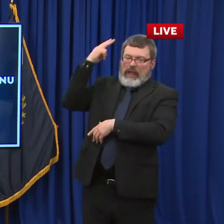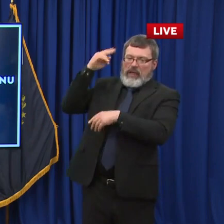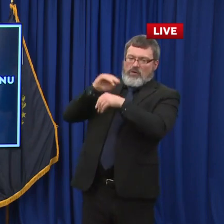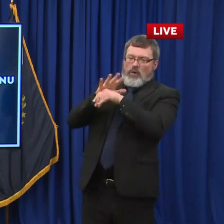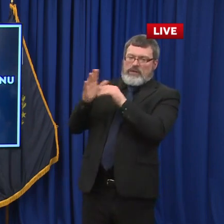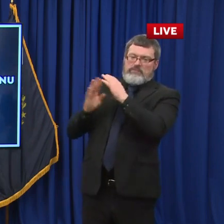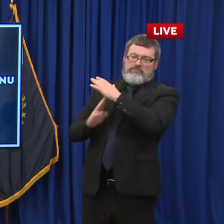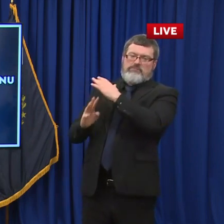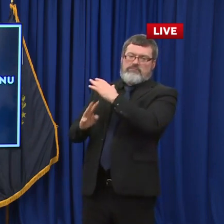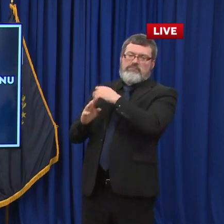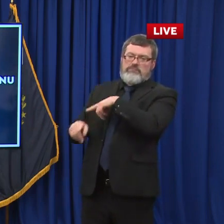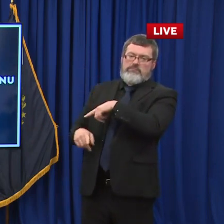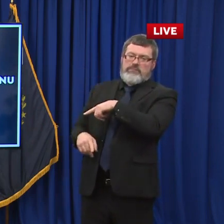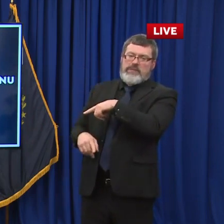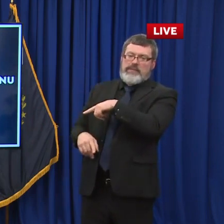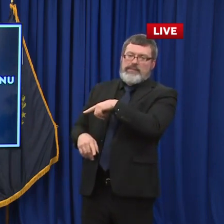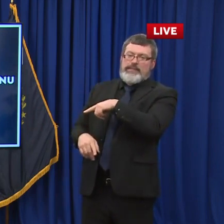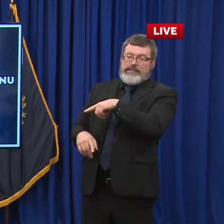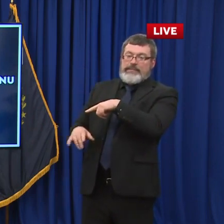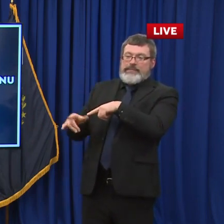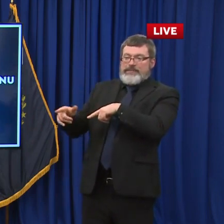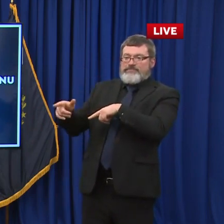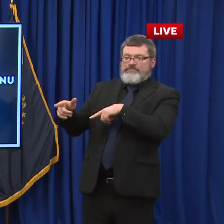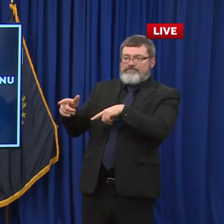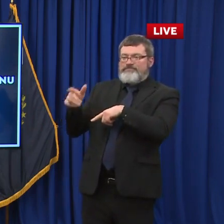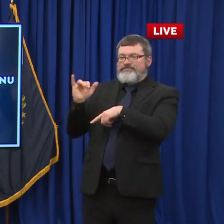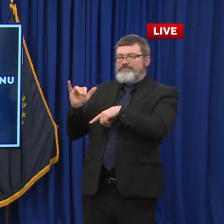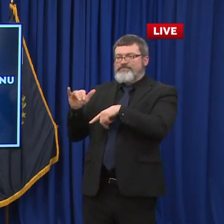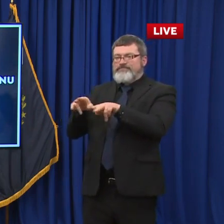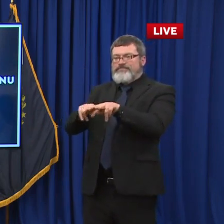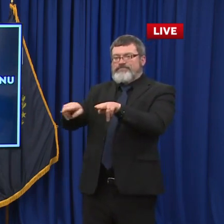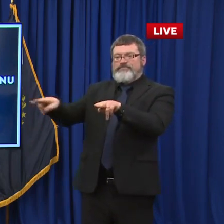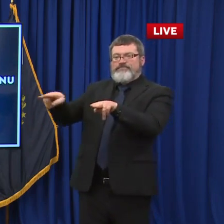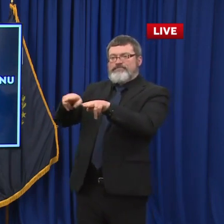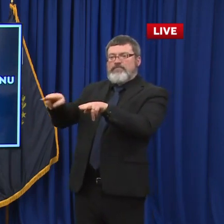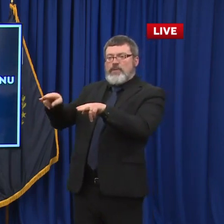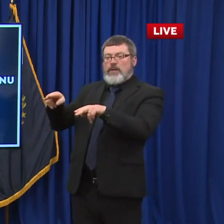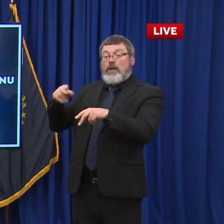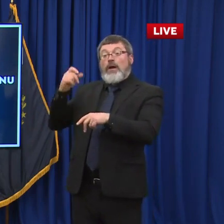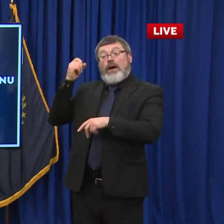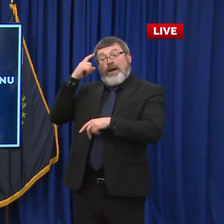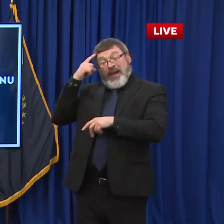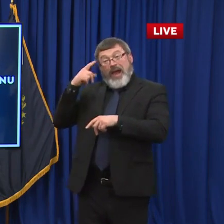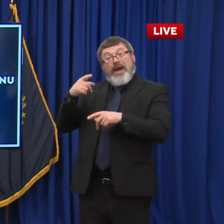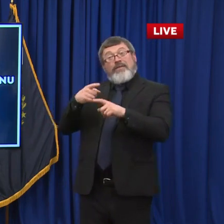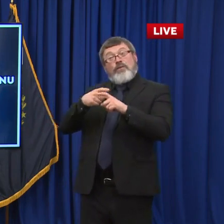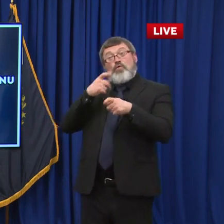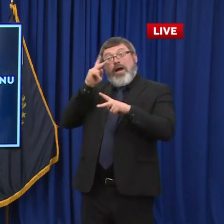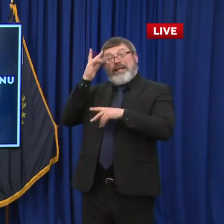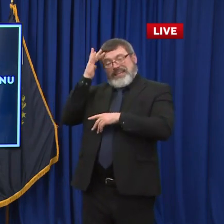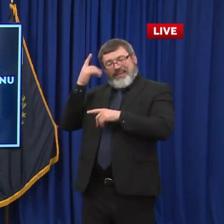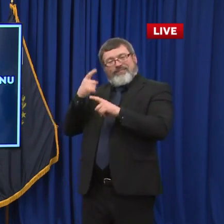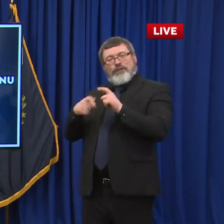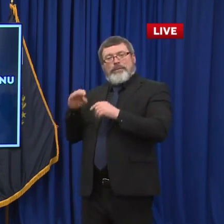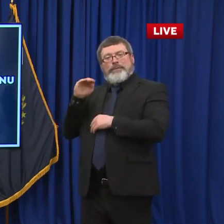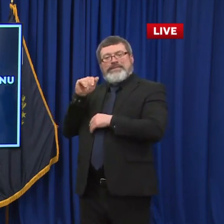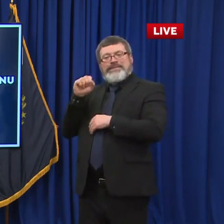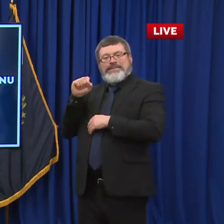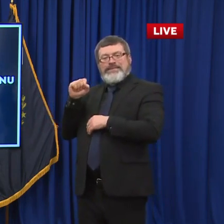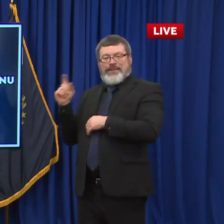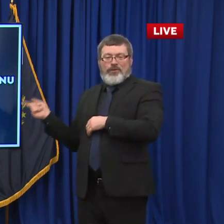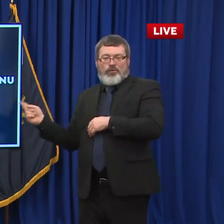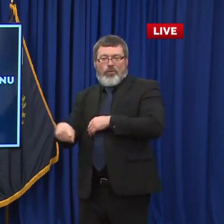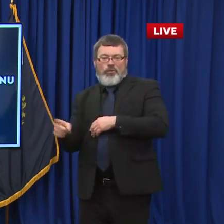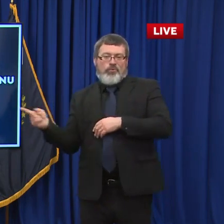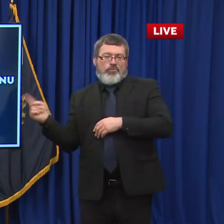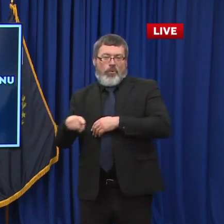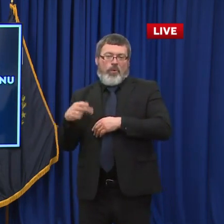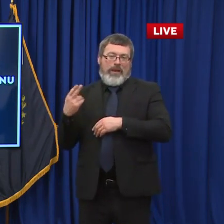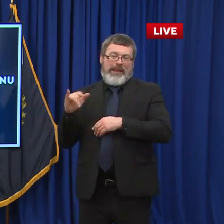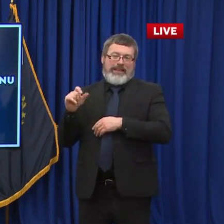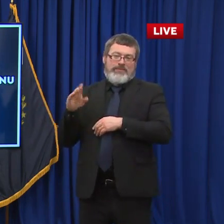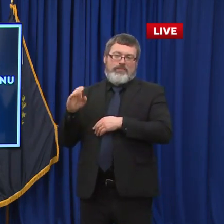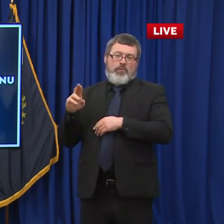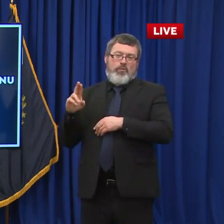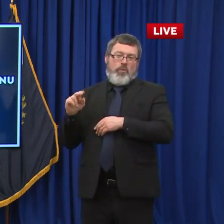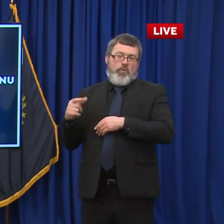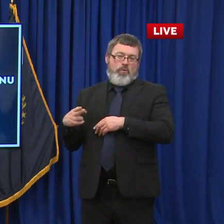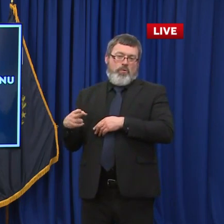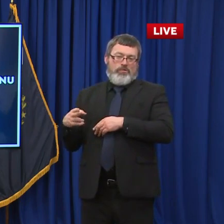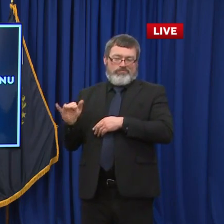NOT ONLY DOES HILLSBORO HAVE THE HIGHEST RATE OF COVID, BUT THE HIGHEST RATE OF INDIVIDUALS COMING FROM MASSACHUSETTS UTILIZING THOSE HOSPITAL BEDS.